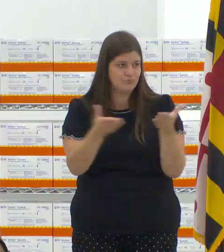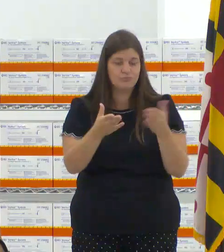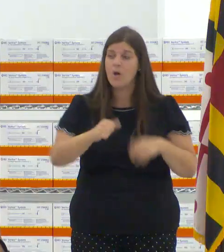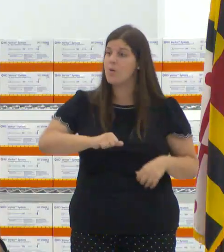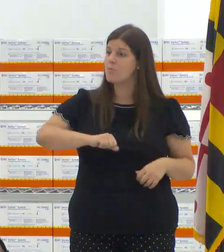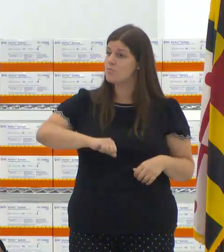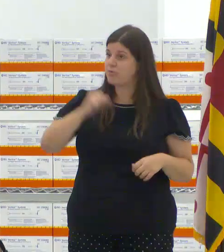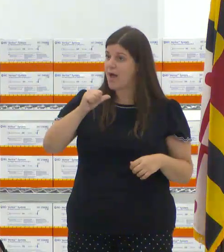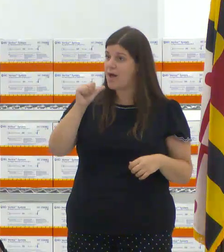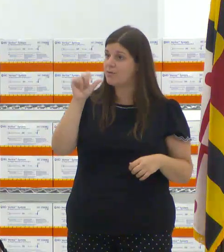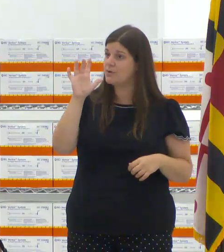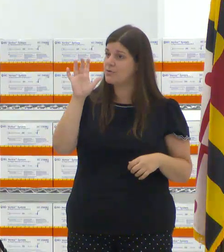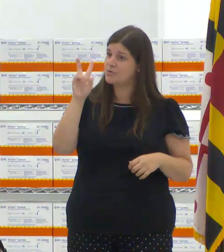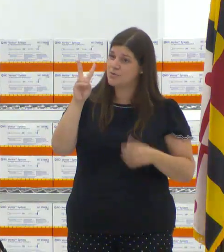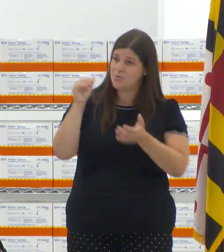for inviting us to be here today for this exciting announcement.